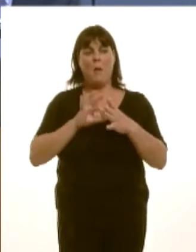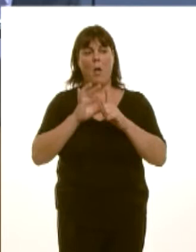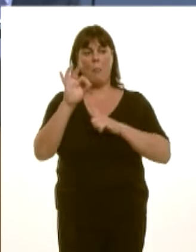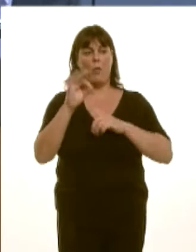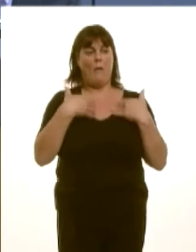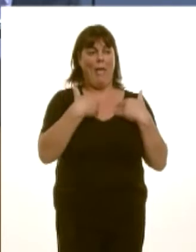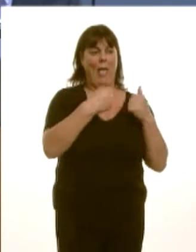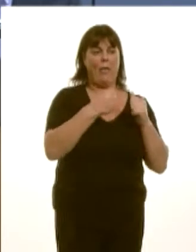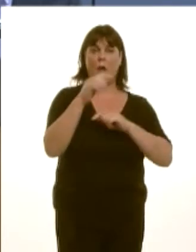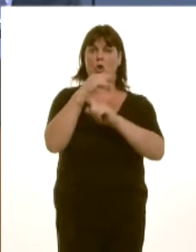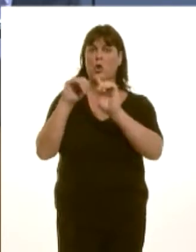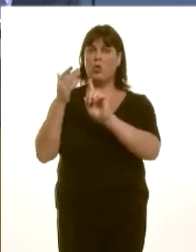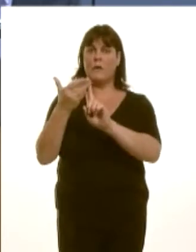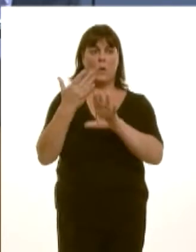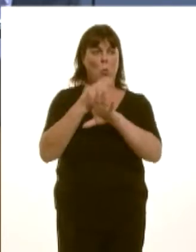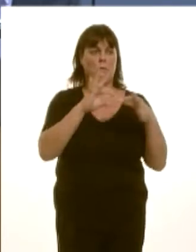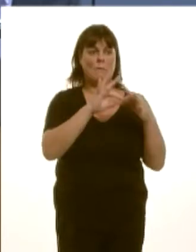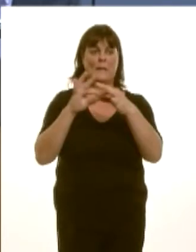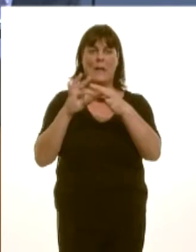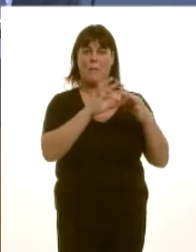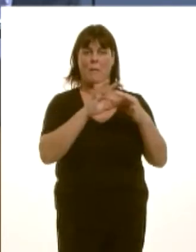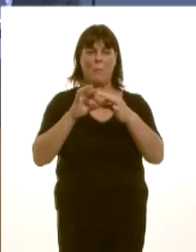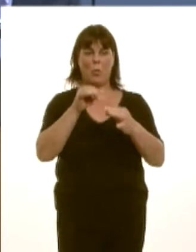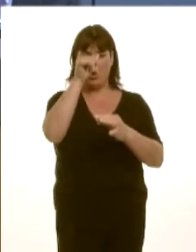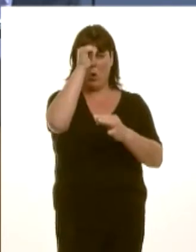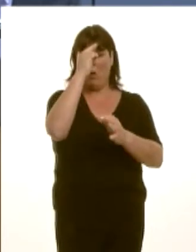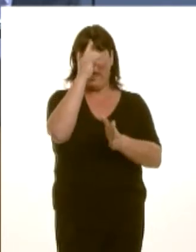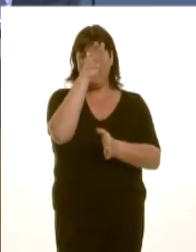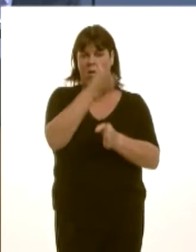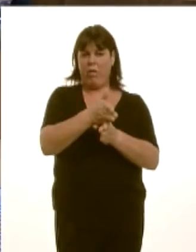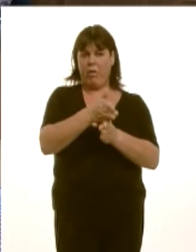where there are many barriers that, unfortunately, have consequences for disabled people?